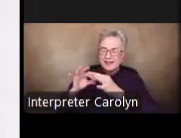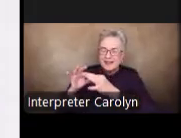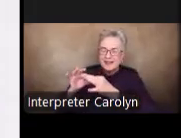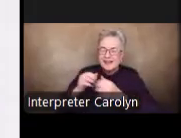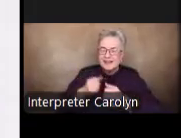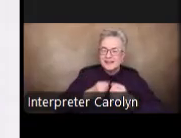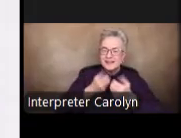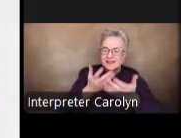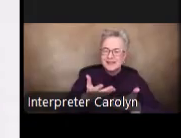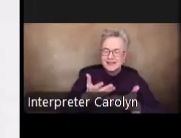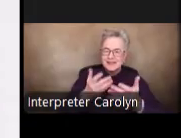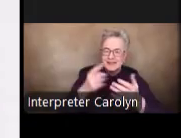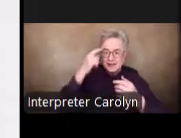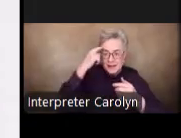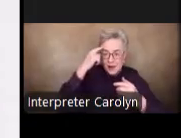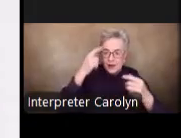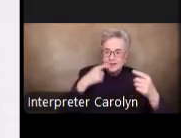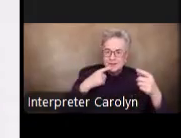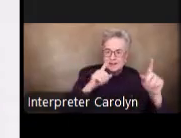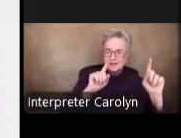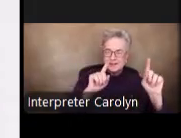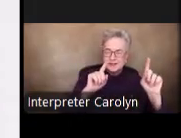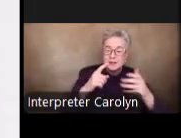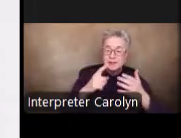as combinations grow longer, we see early sentences